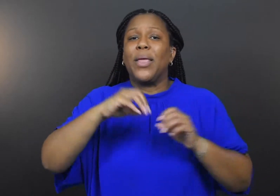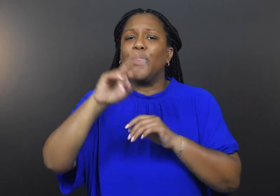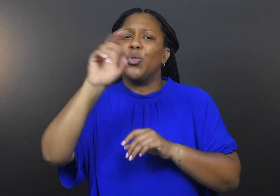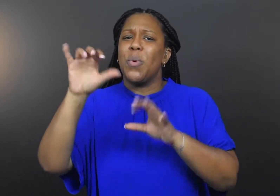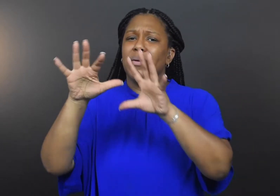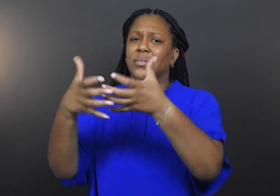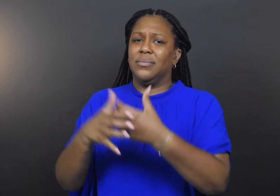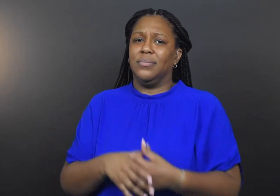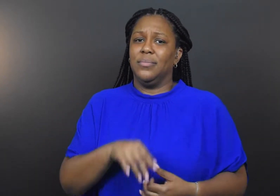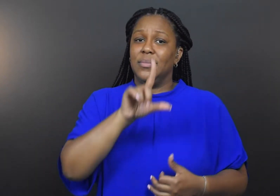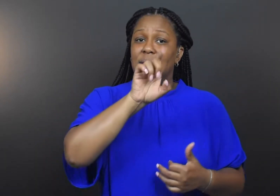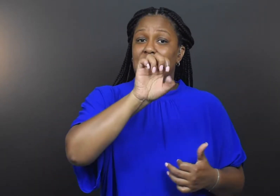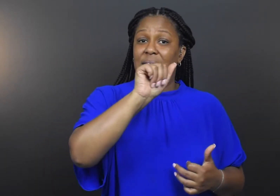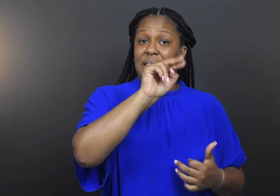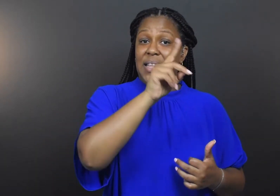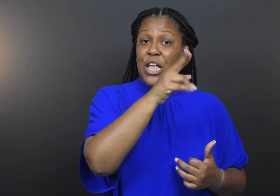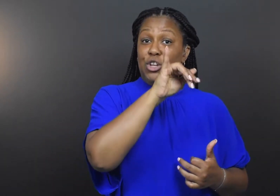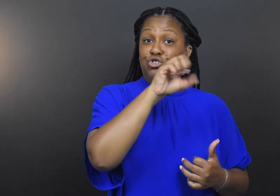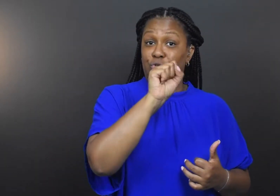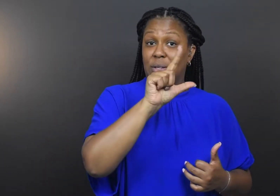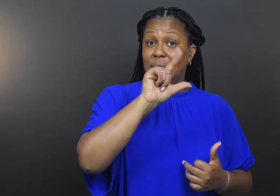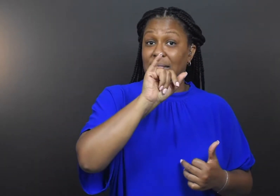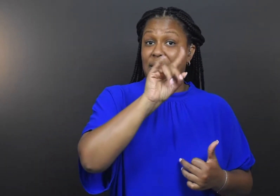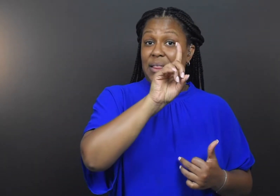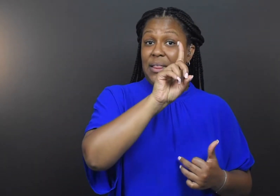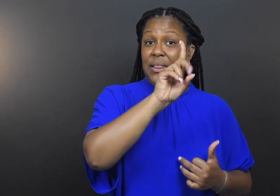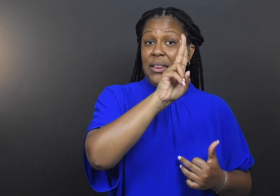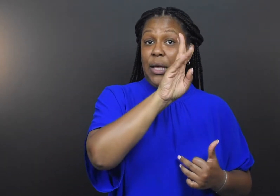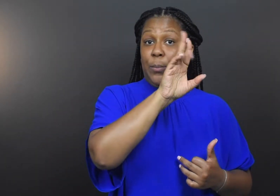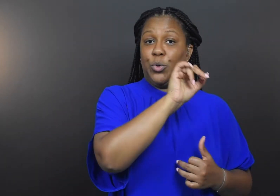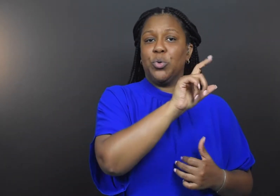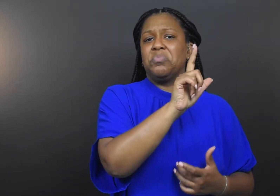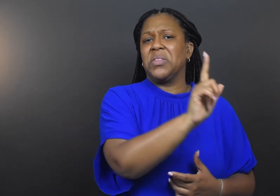than other people in the United States, Leandris Liburd